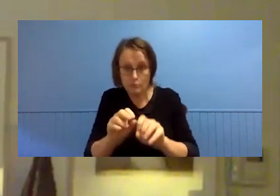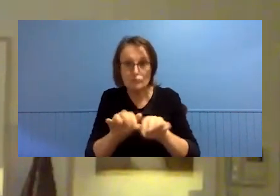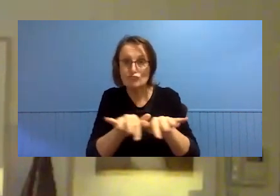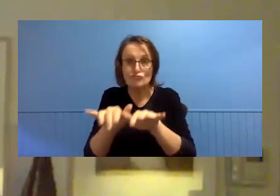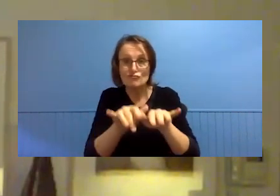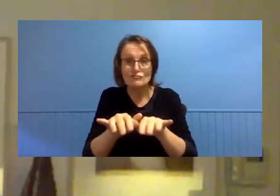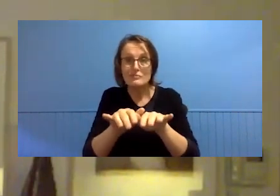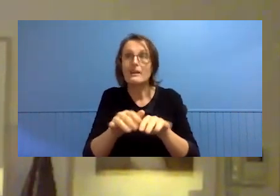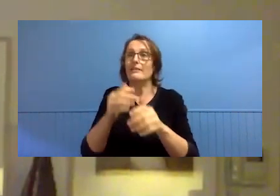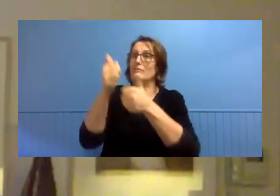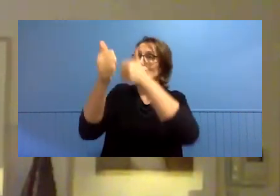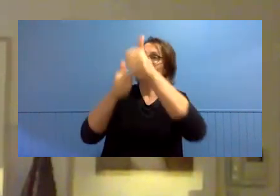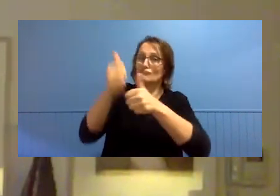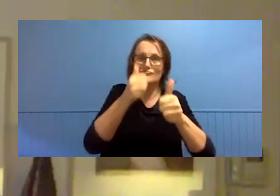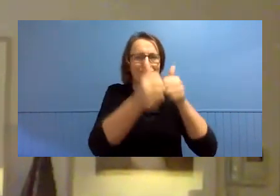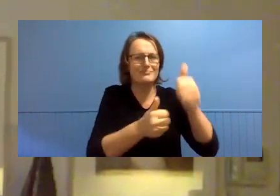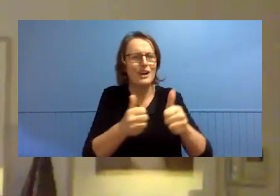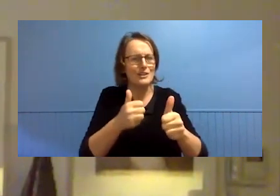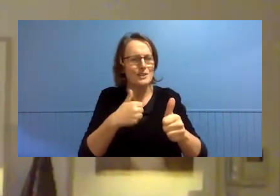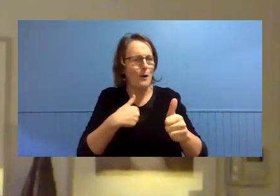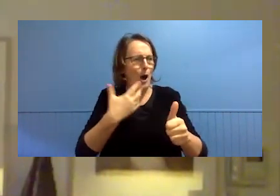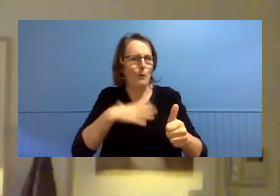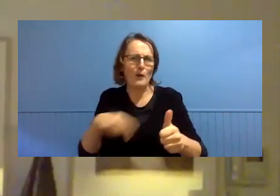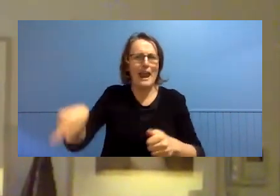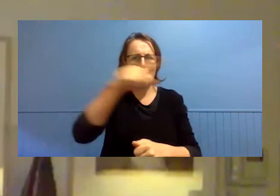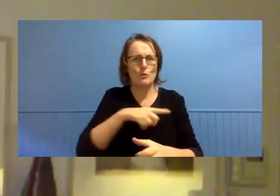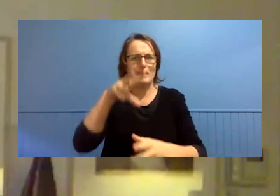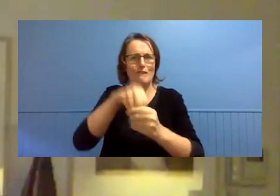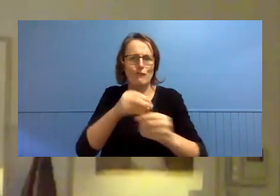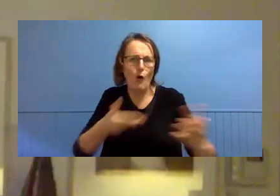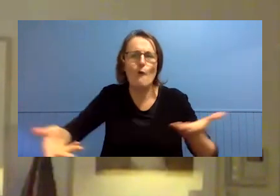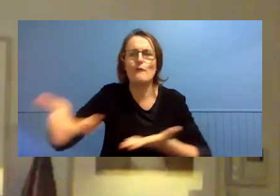fluid exchange and I really encourage everyone on 27 May, on